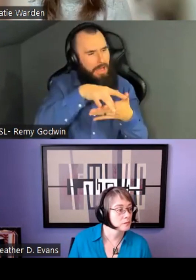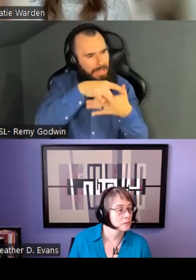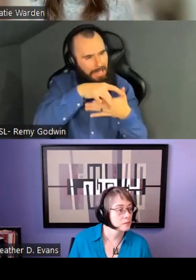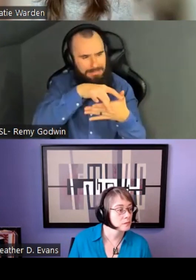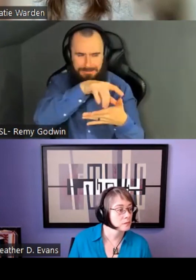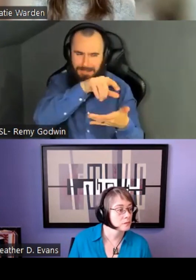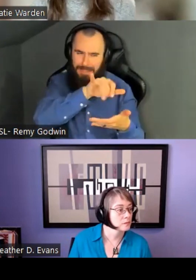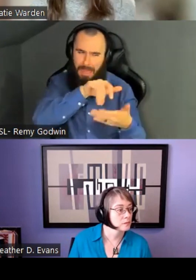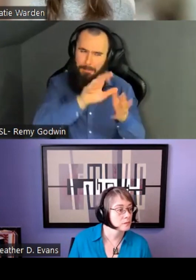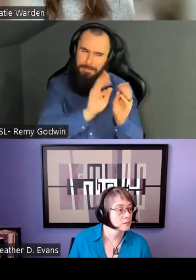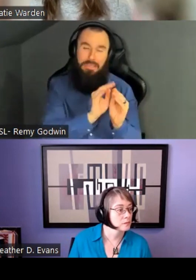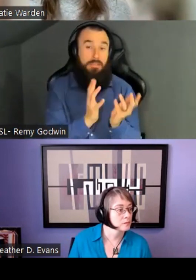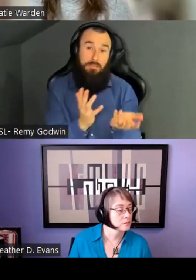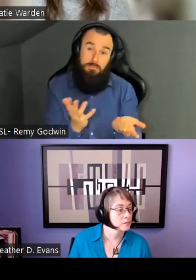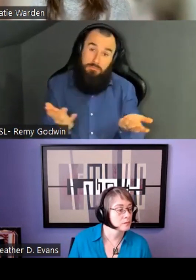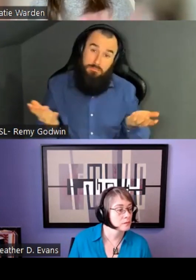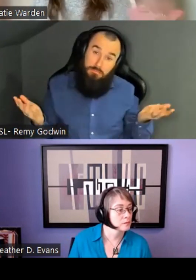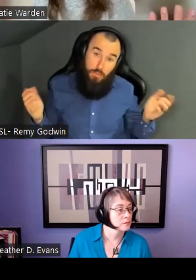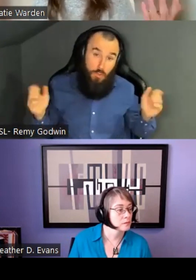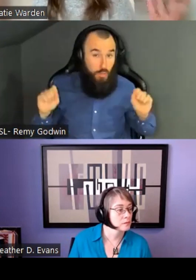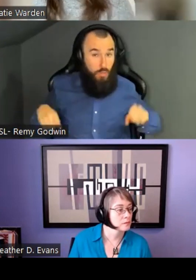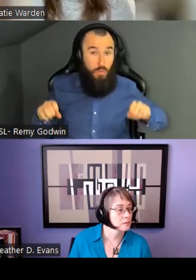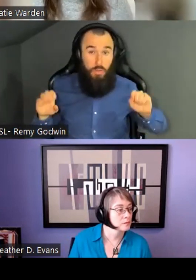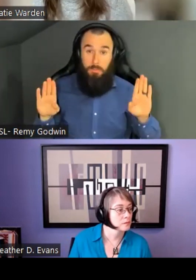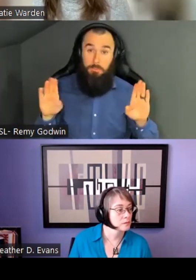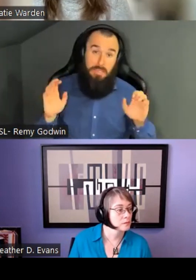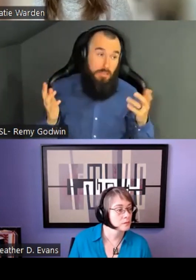is this a group of massage therapists